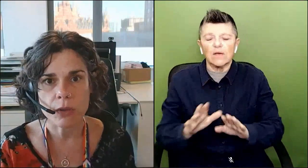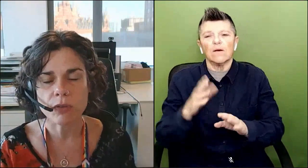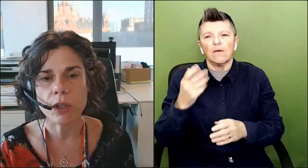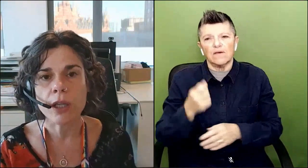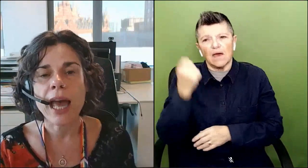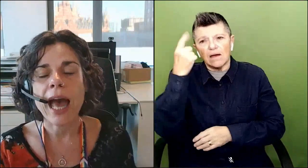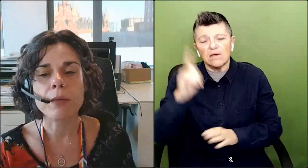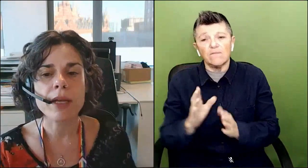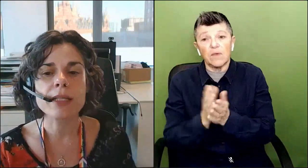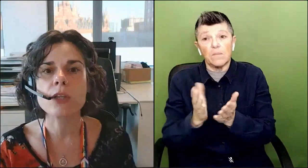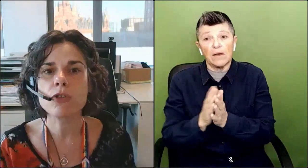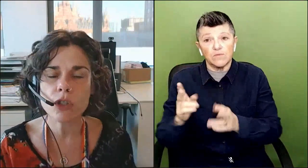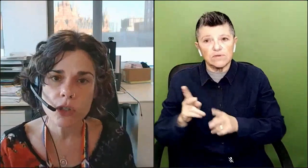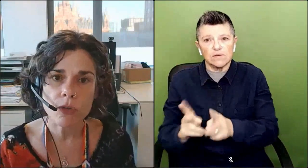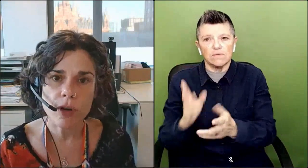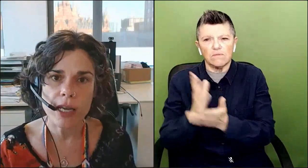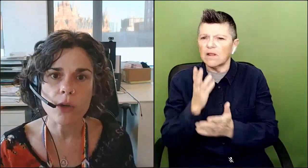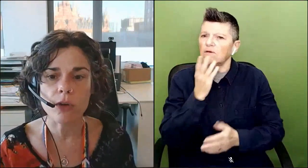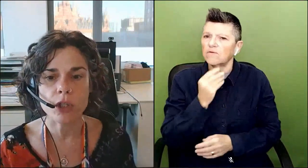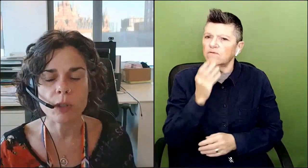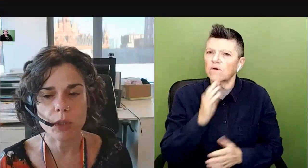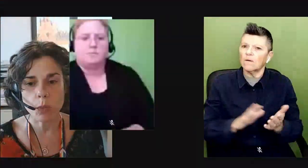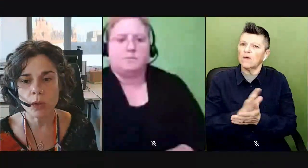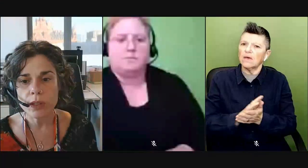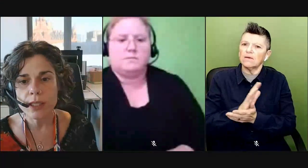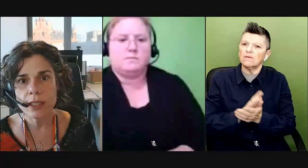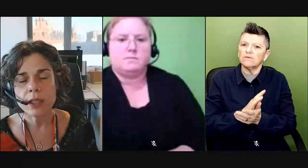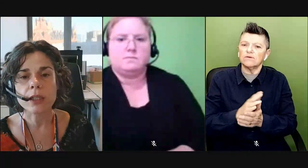useful, and it means that you just agree your adjustments once.